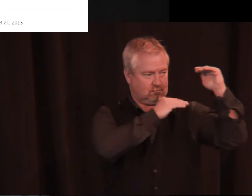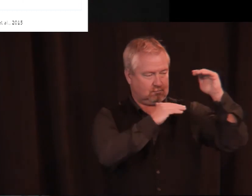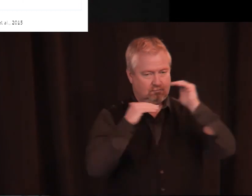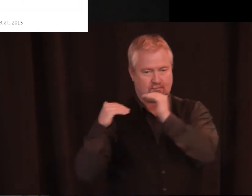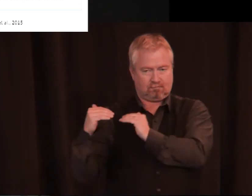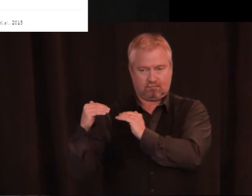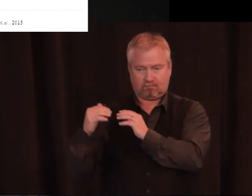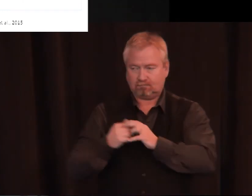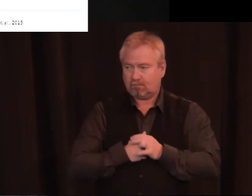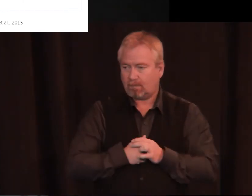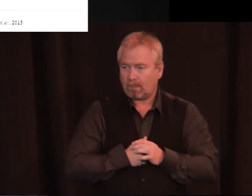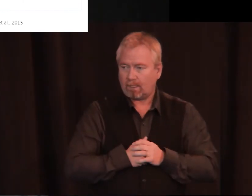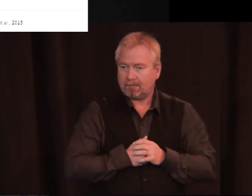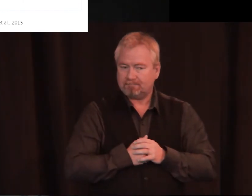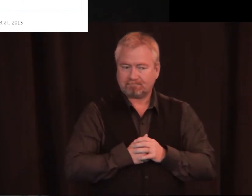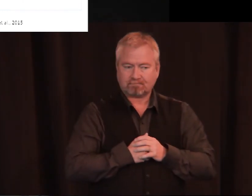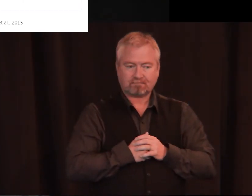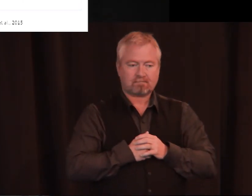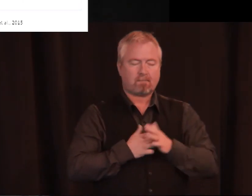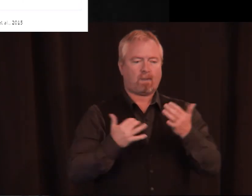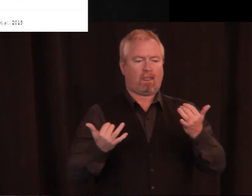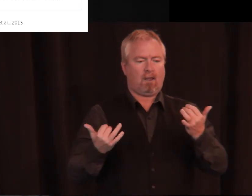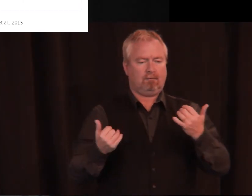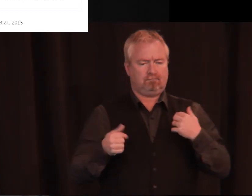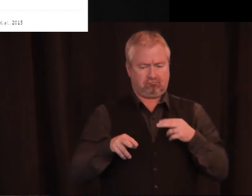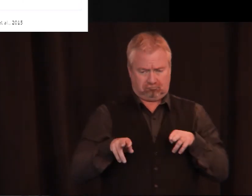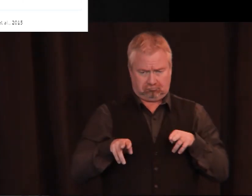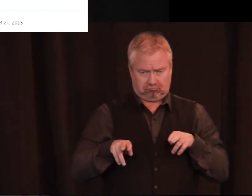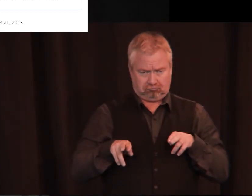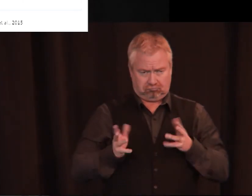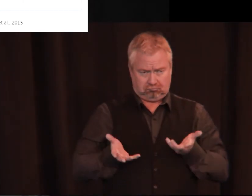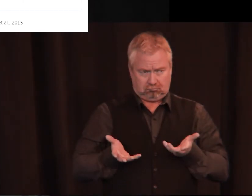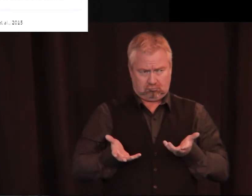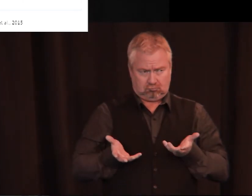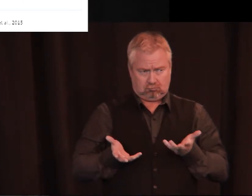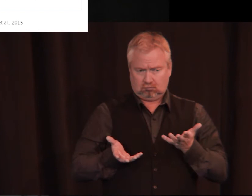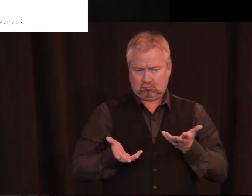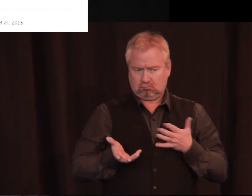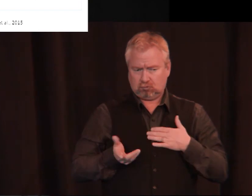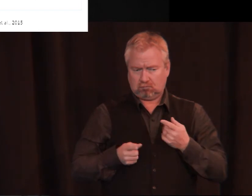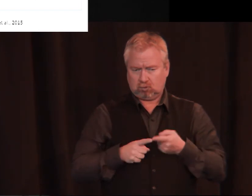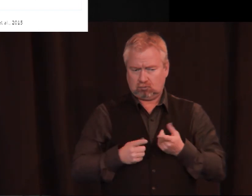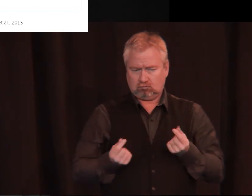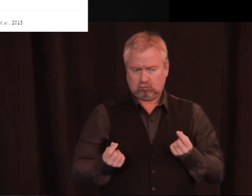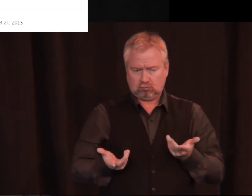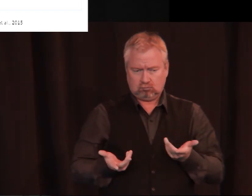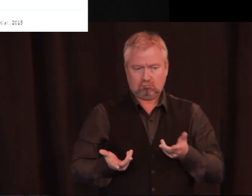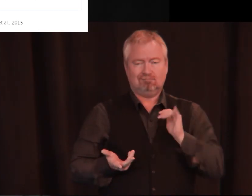So the question is, does that matter? Does this matter that they're getting this more directive talk from their parents?